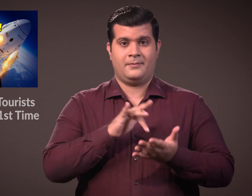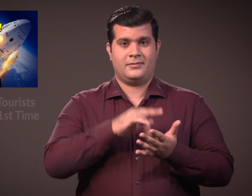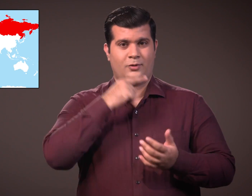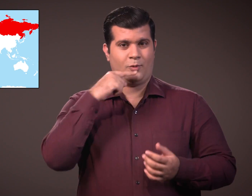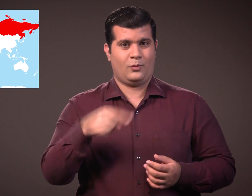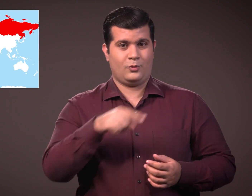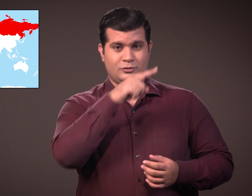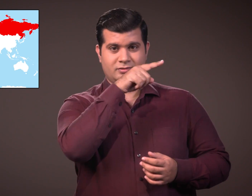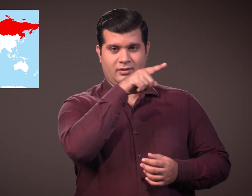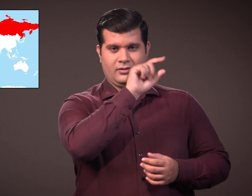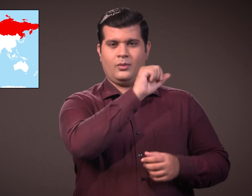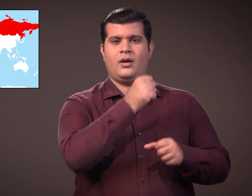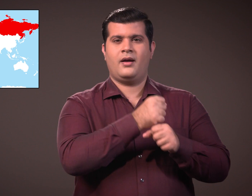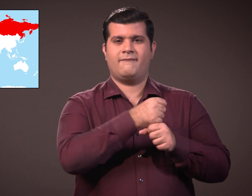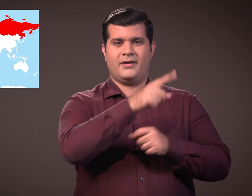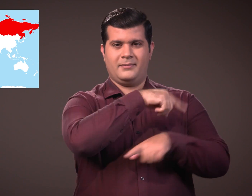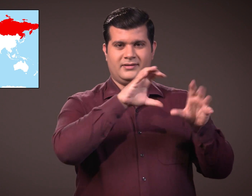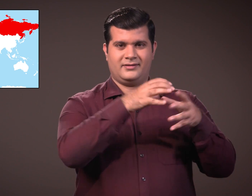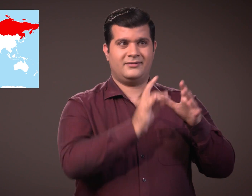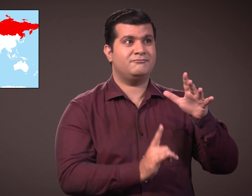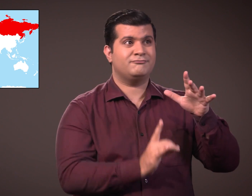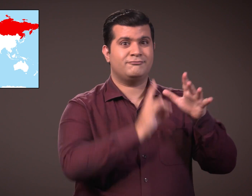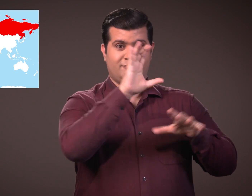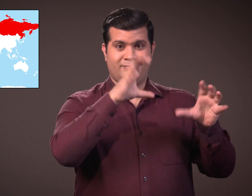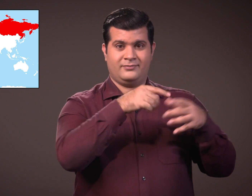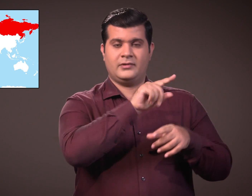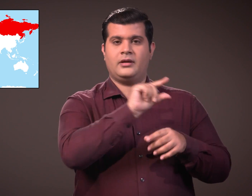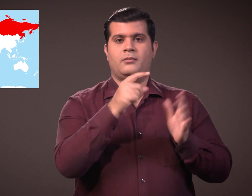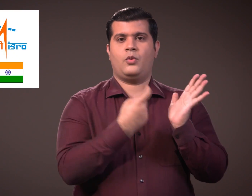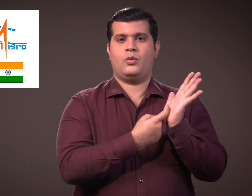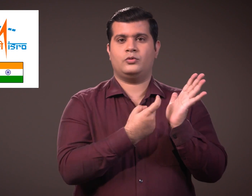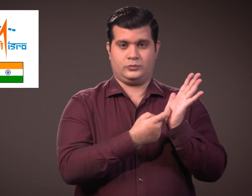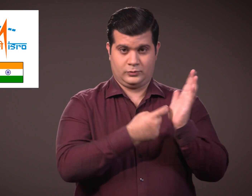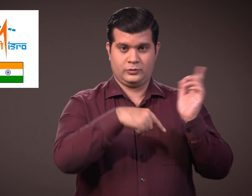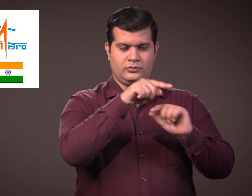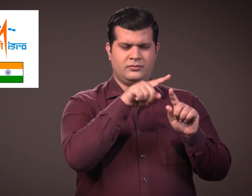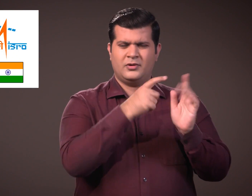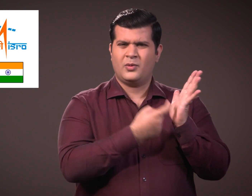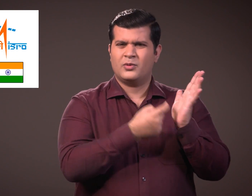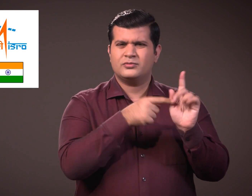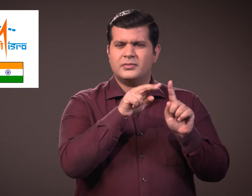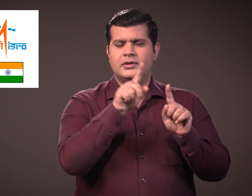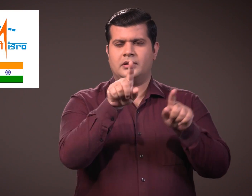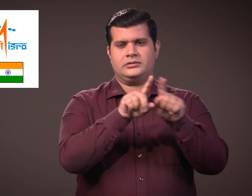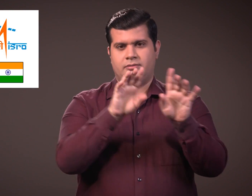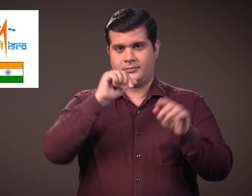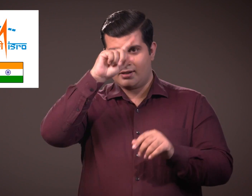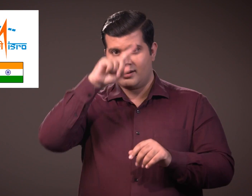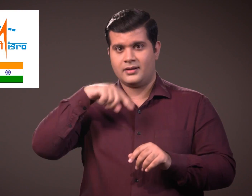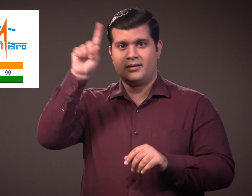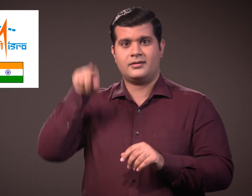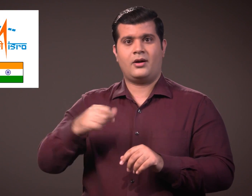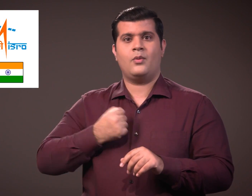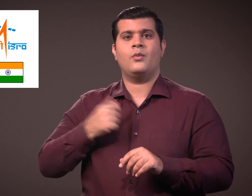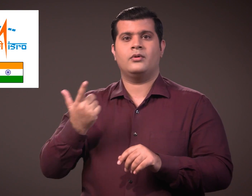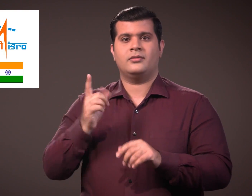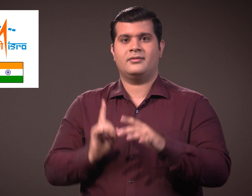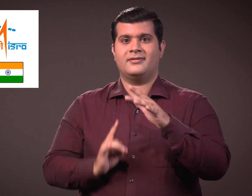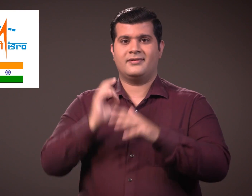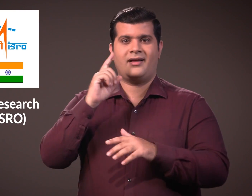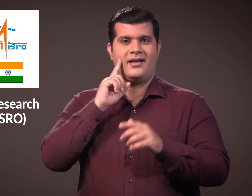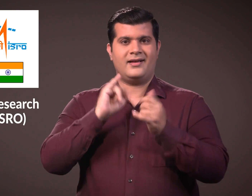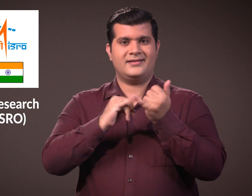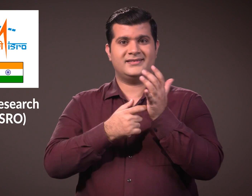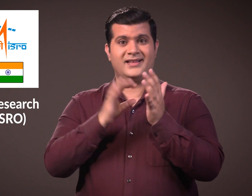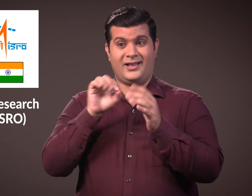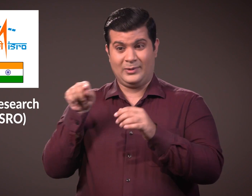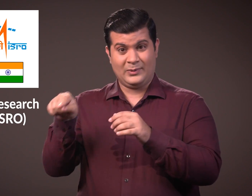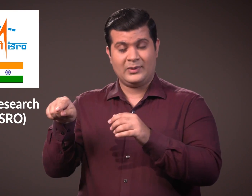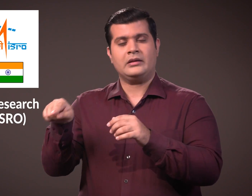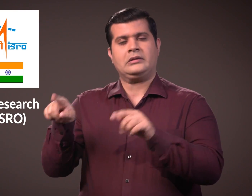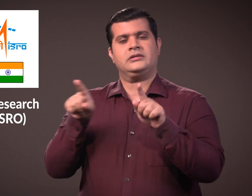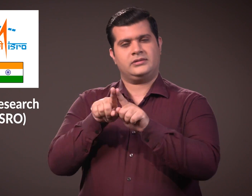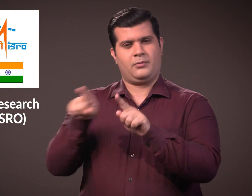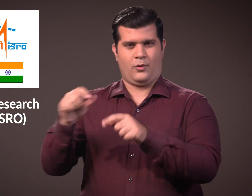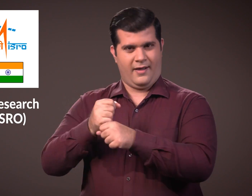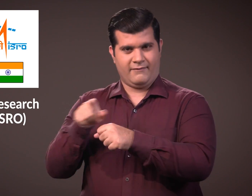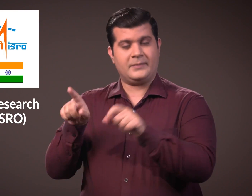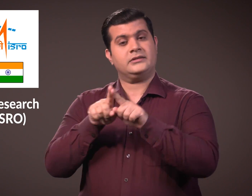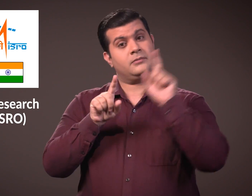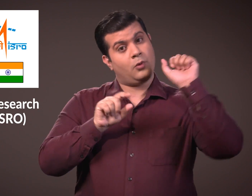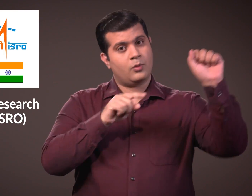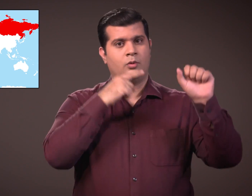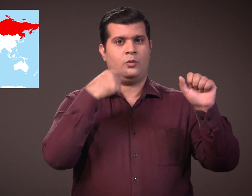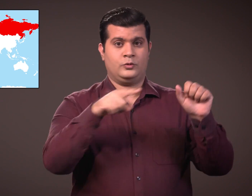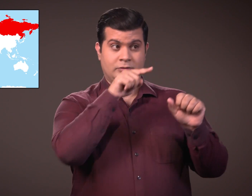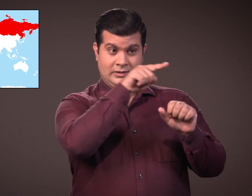Roscosmos is the state corporation of Russia. Its similar to India's ISRO.